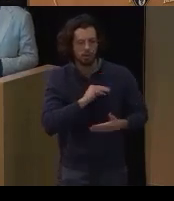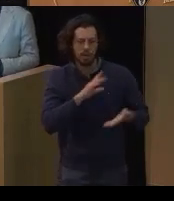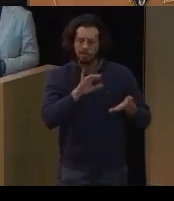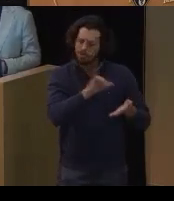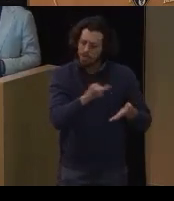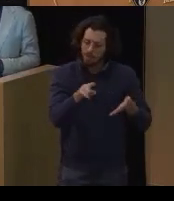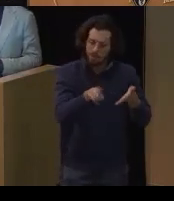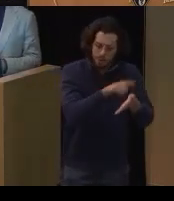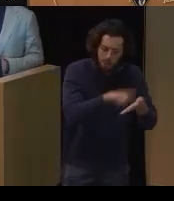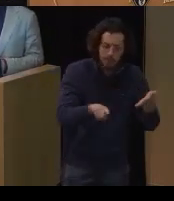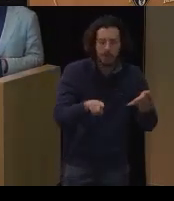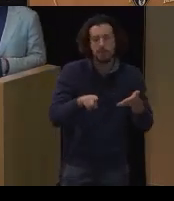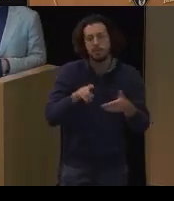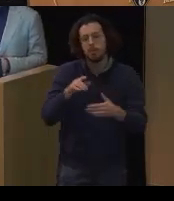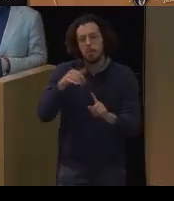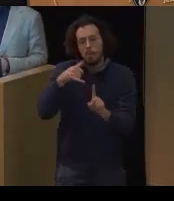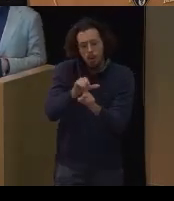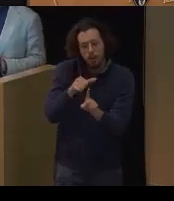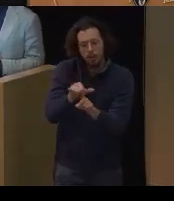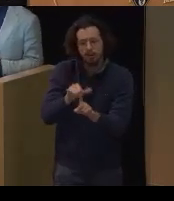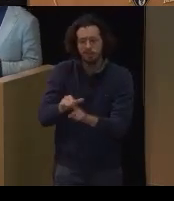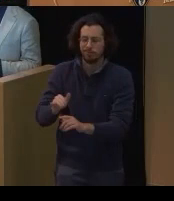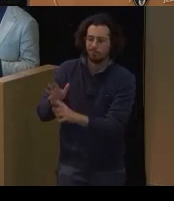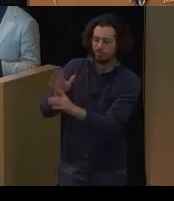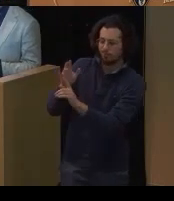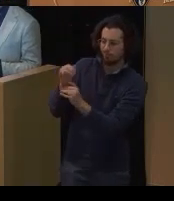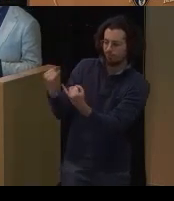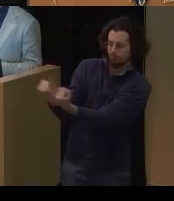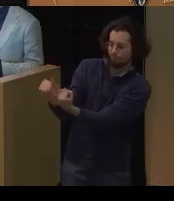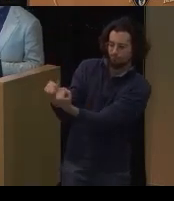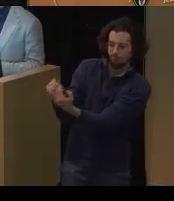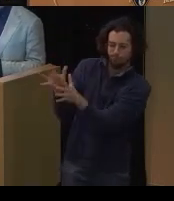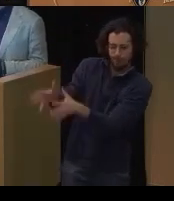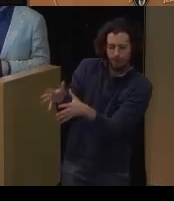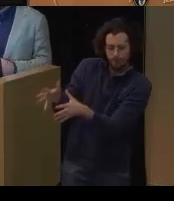and bullying and ostracism is associated with outcomes that are part of this broader psychosis